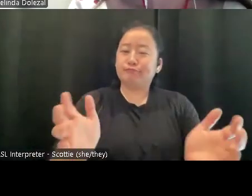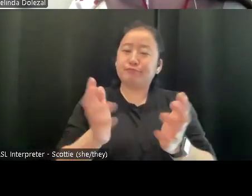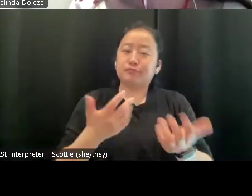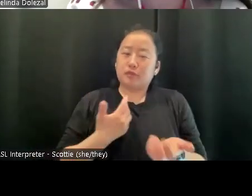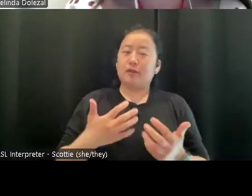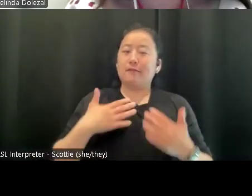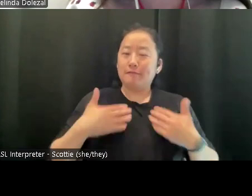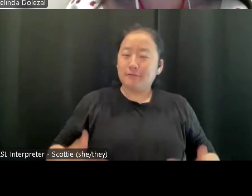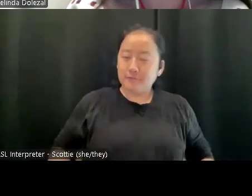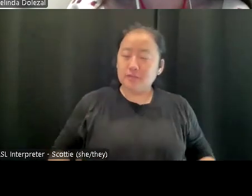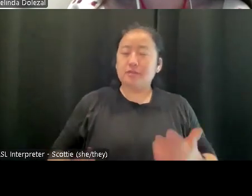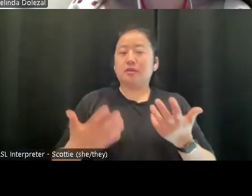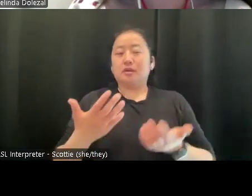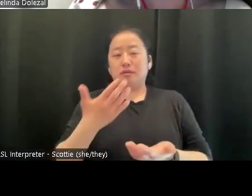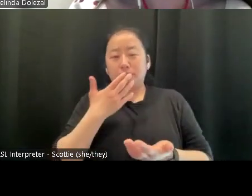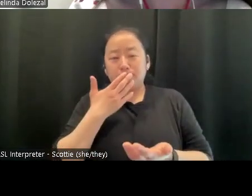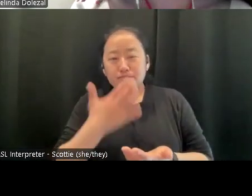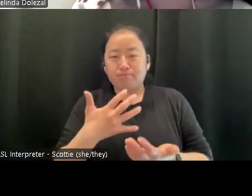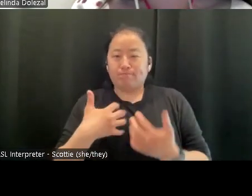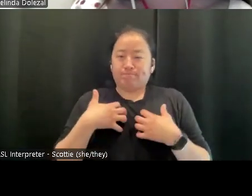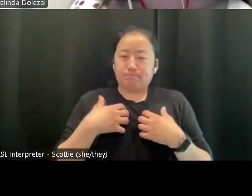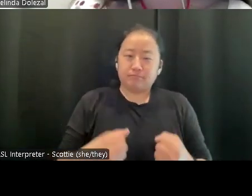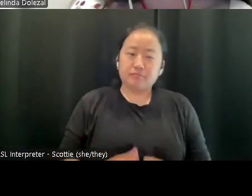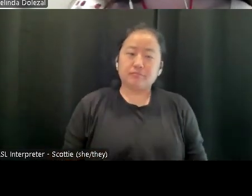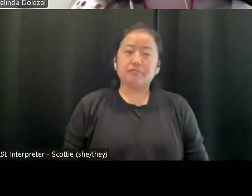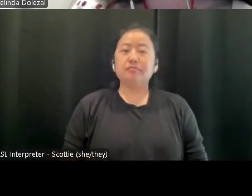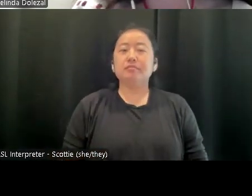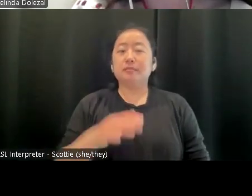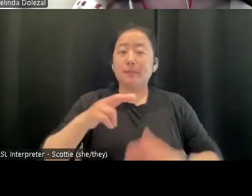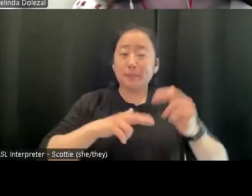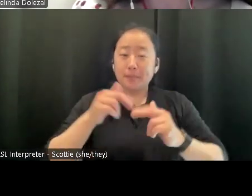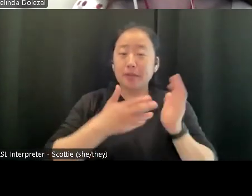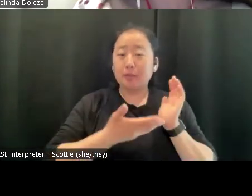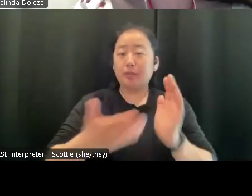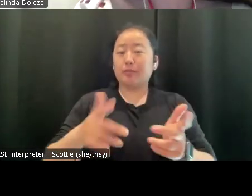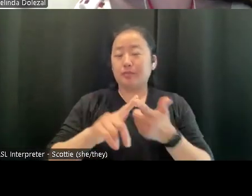These beds in particular were delivered to a local community garden.